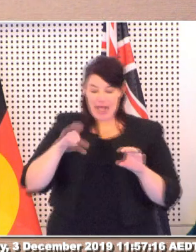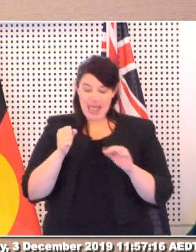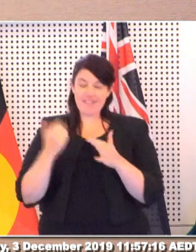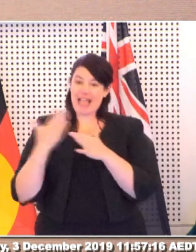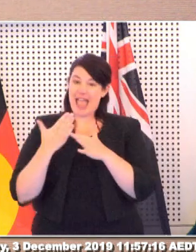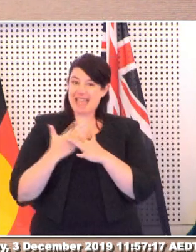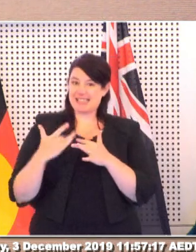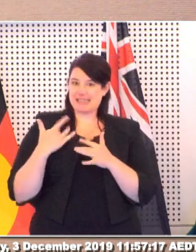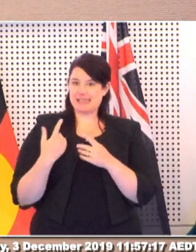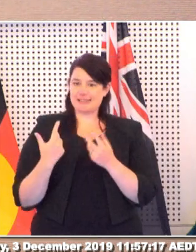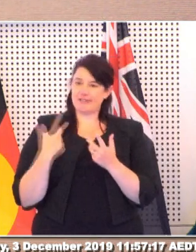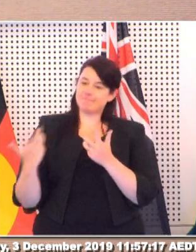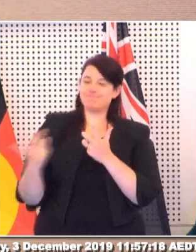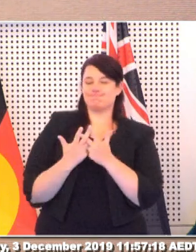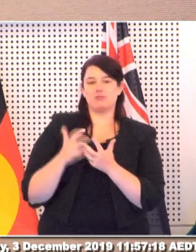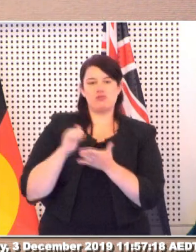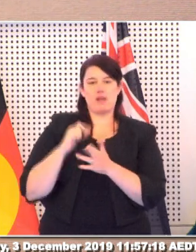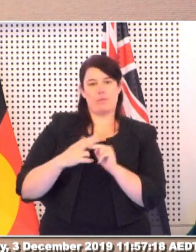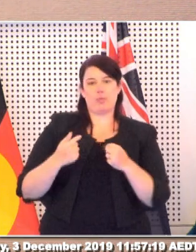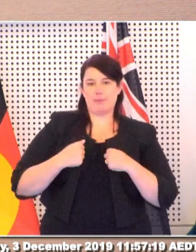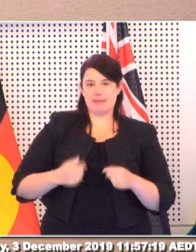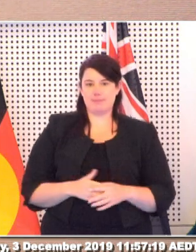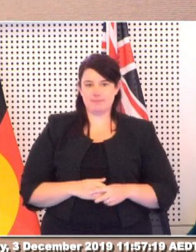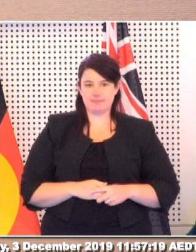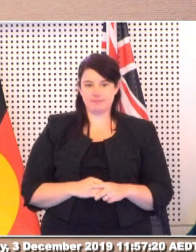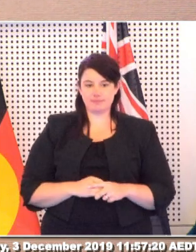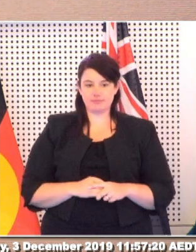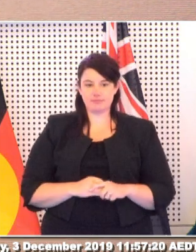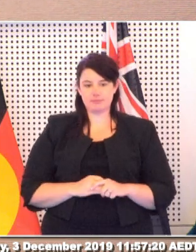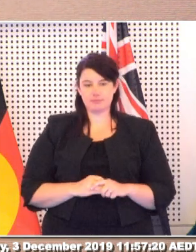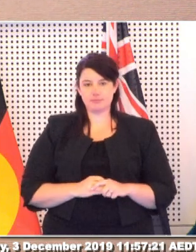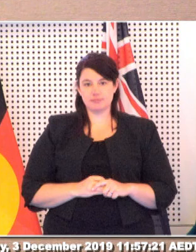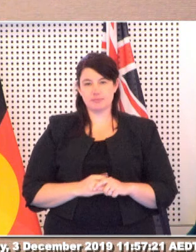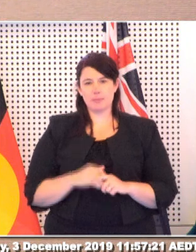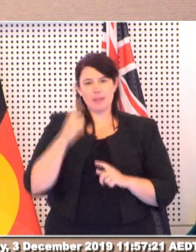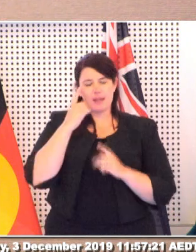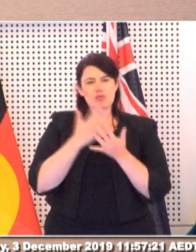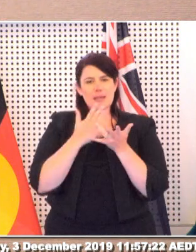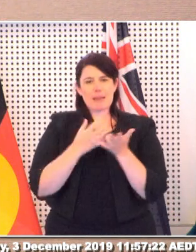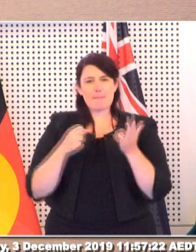So the thing that I think that is really important that comes out of this work is